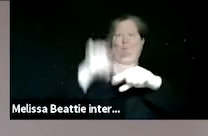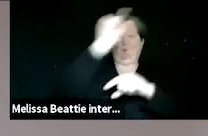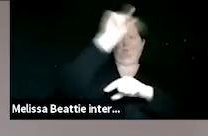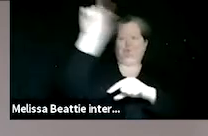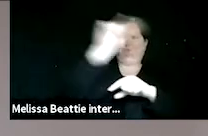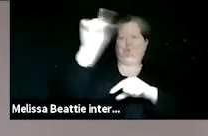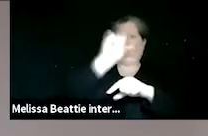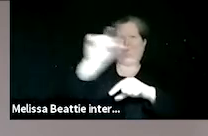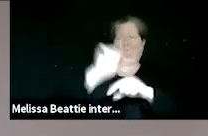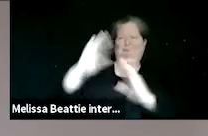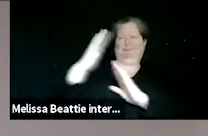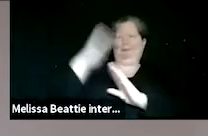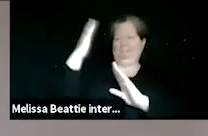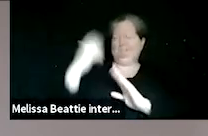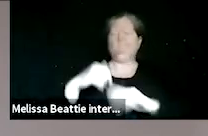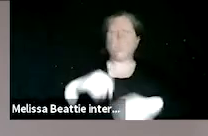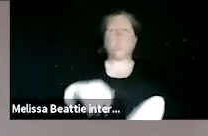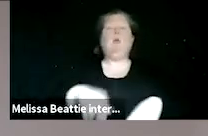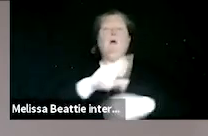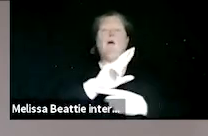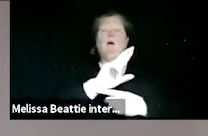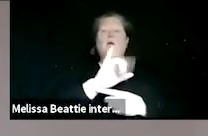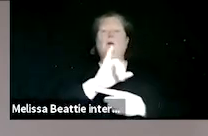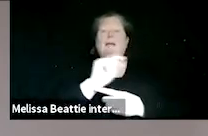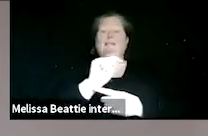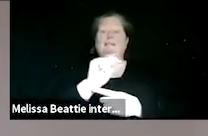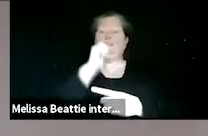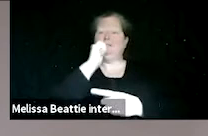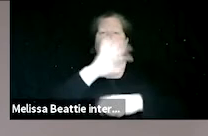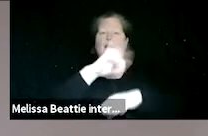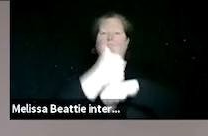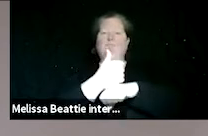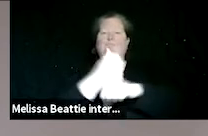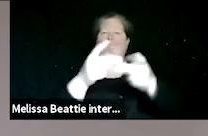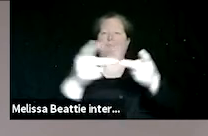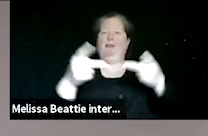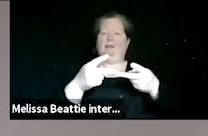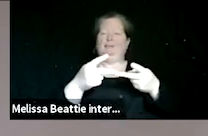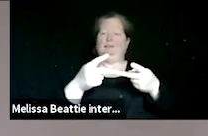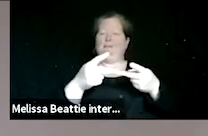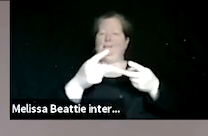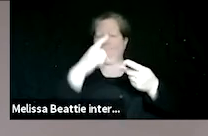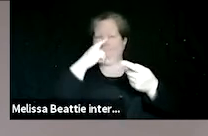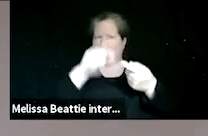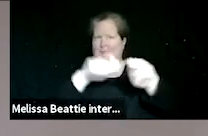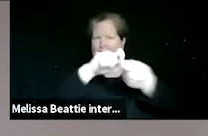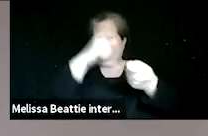Ben Woelk: It doesn't have a dedicated escape room space which is actually kind of surprising when I think about it now. But maybe that's